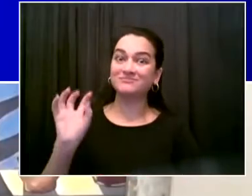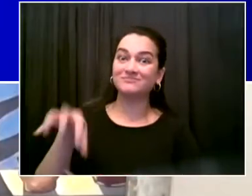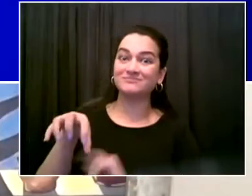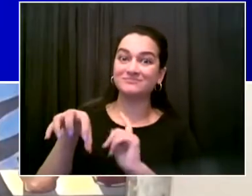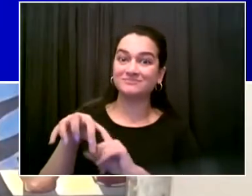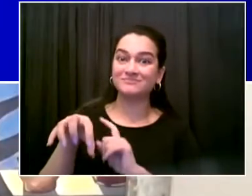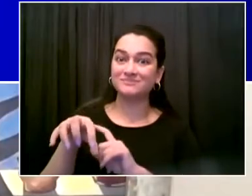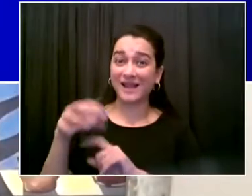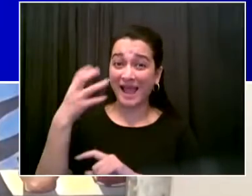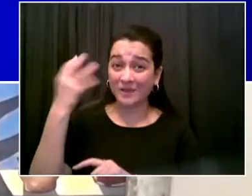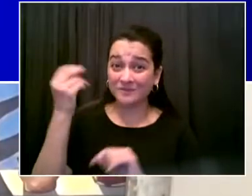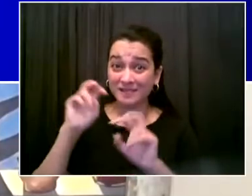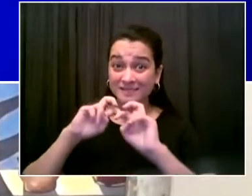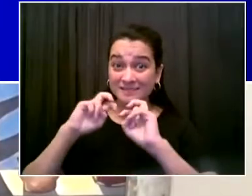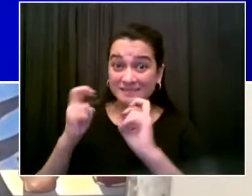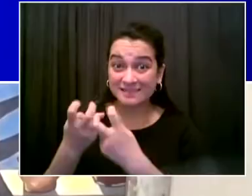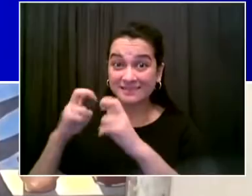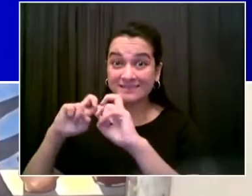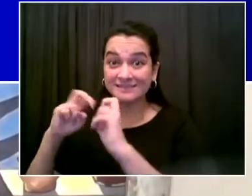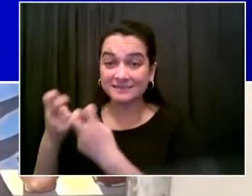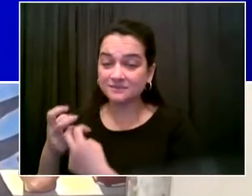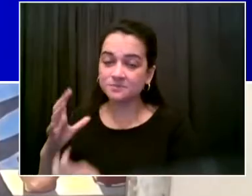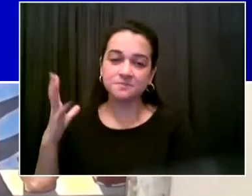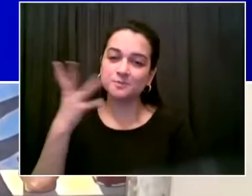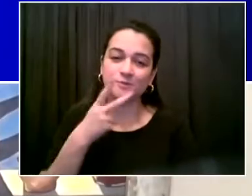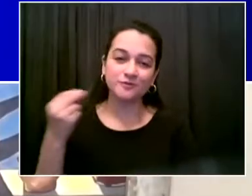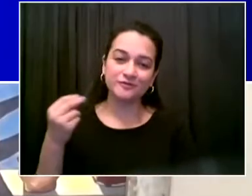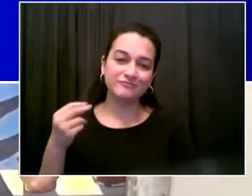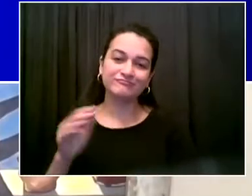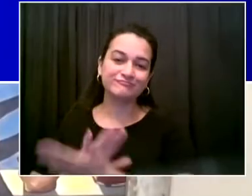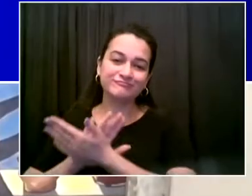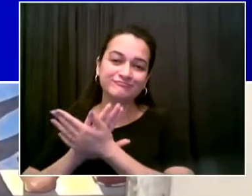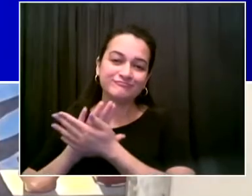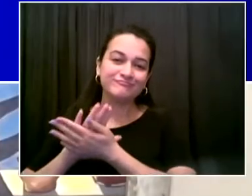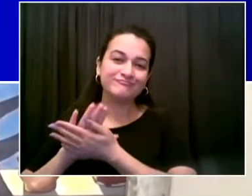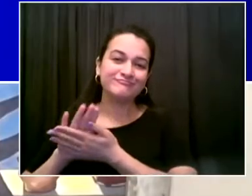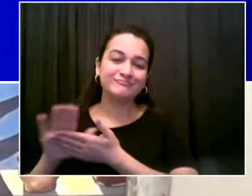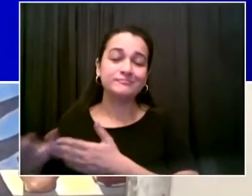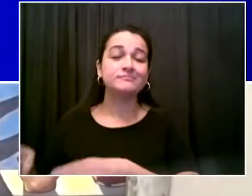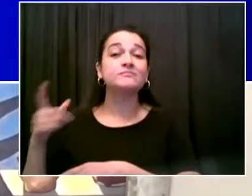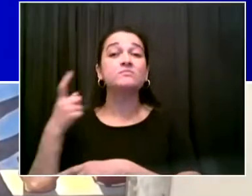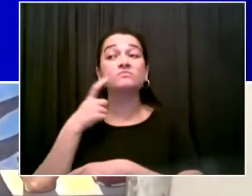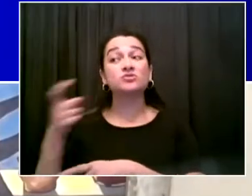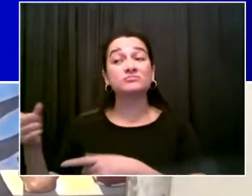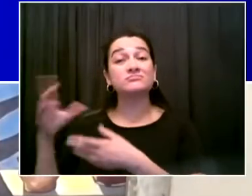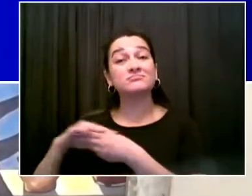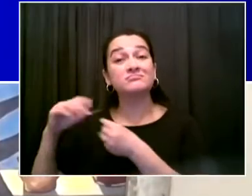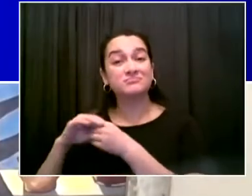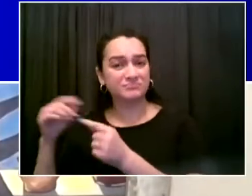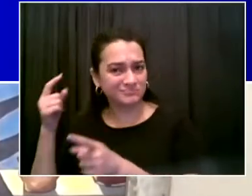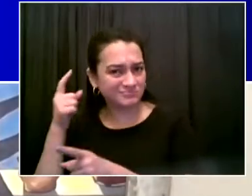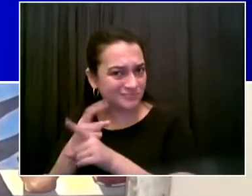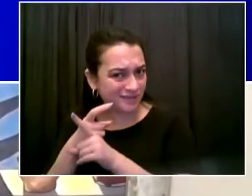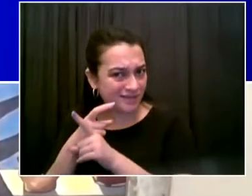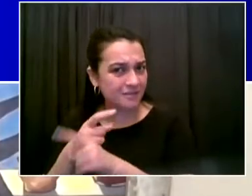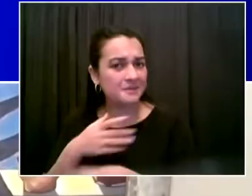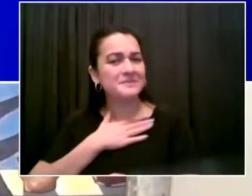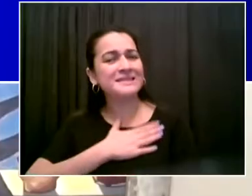OUTDOOR DINING SET UPTHERE. WE HAVE TO HELP ALL THE SMALL BUSINESSES. LISENT TO WATH HSE SAID, YOU